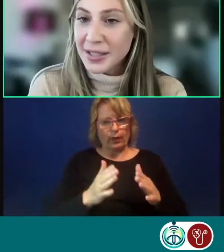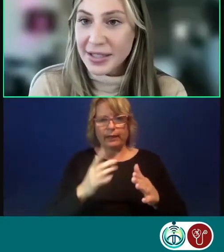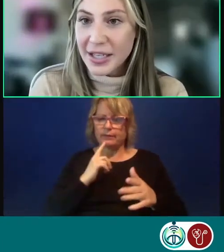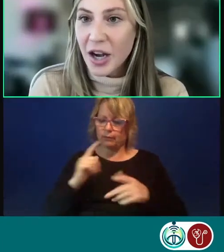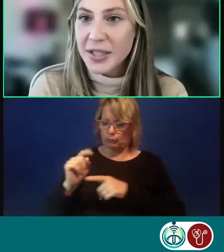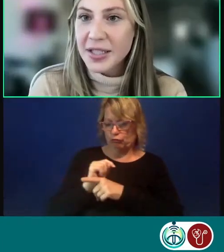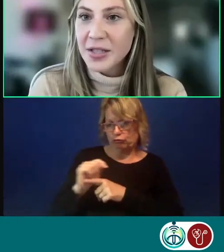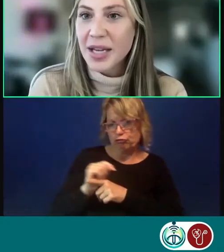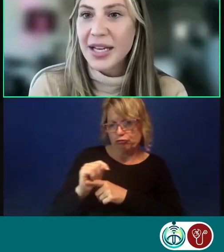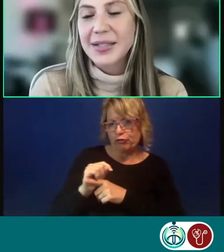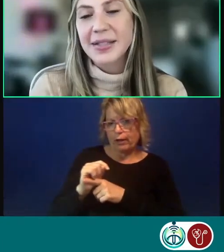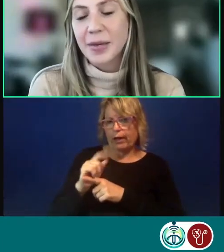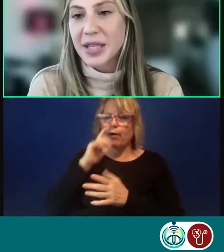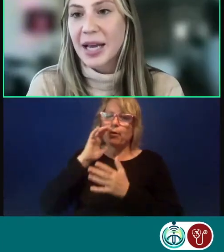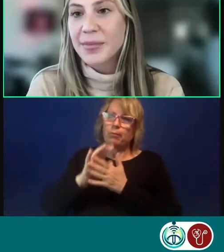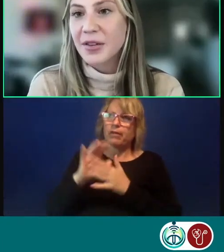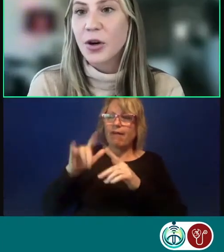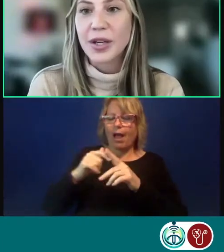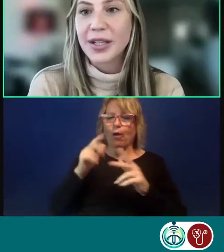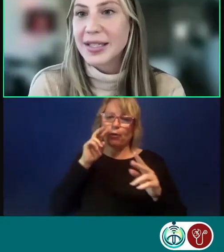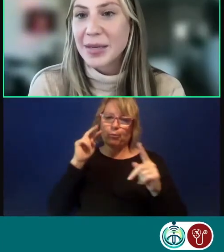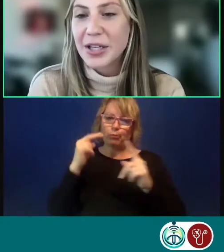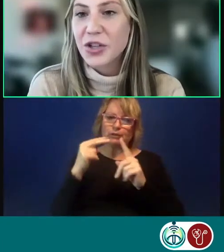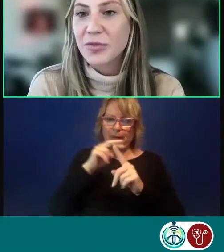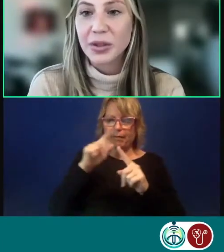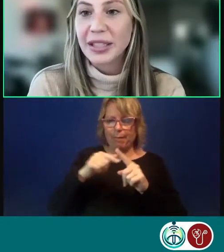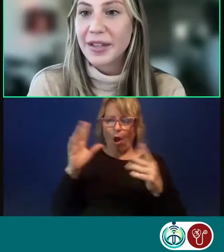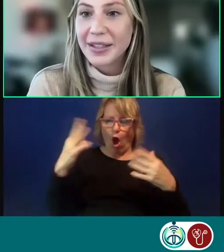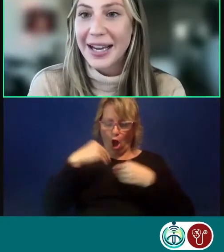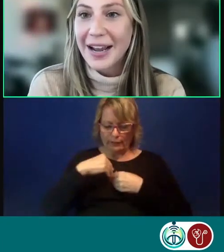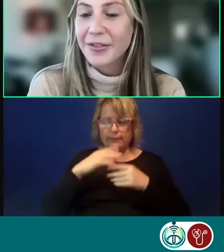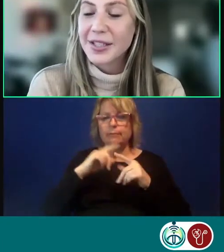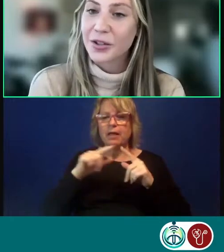To see autism, and it's sometimes evoking this image of believing that every single